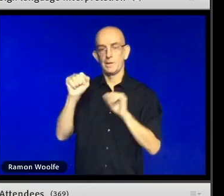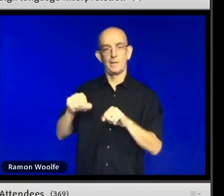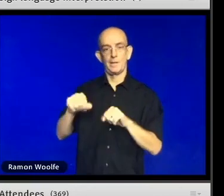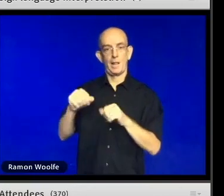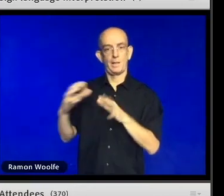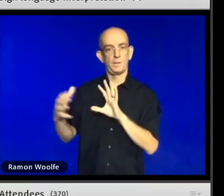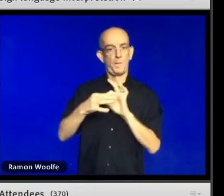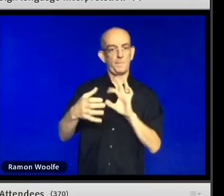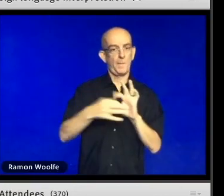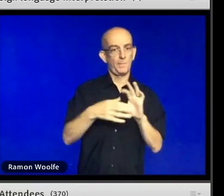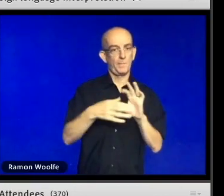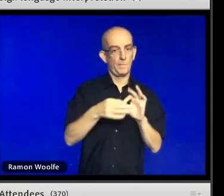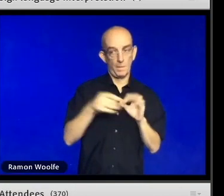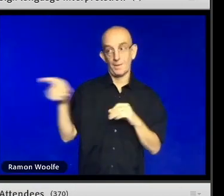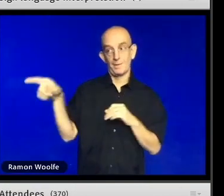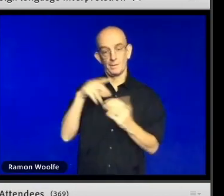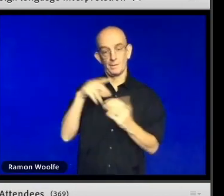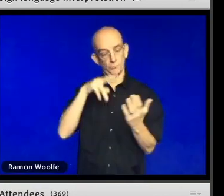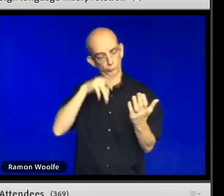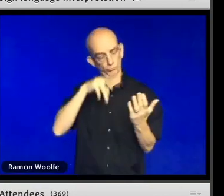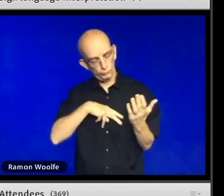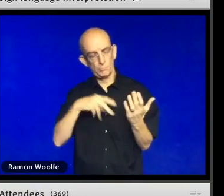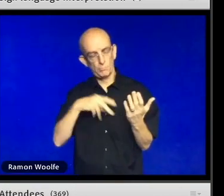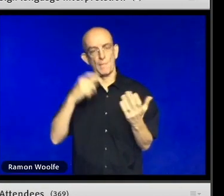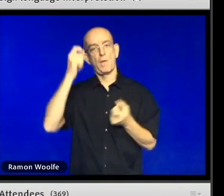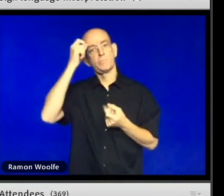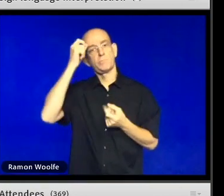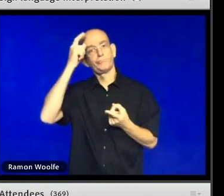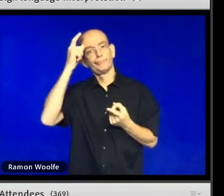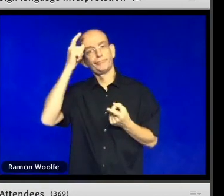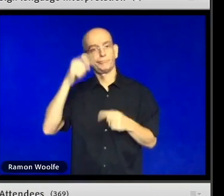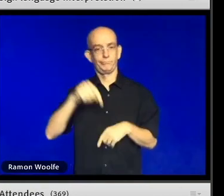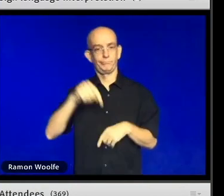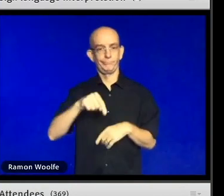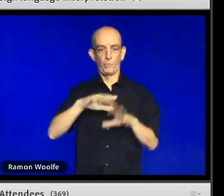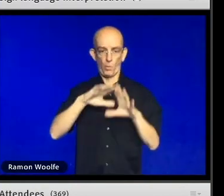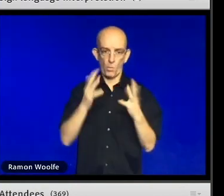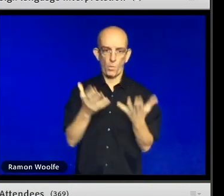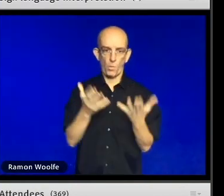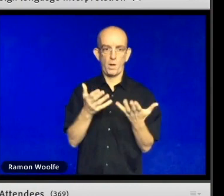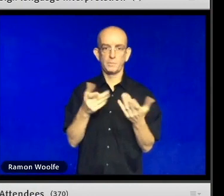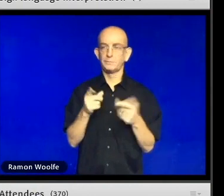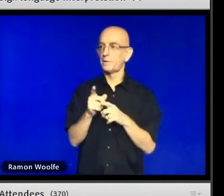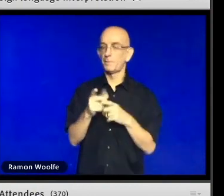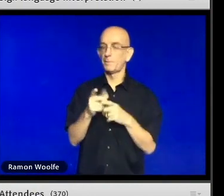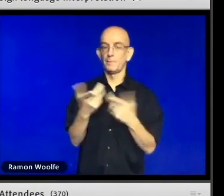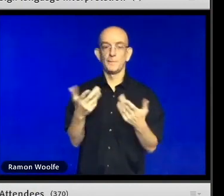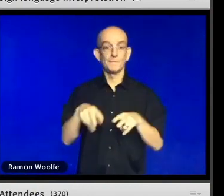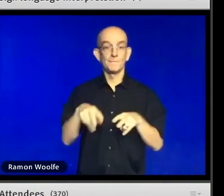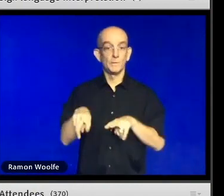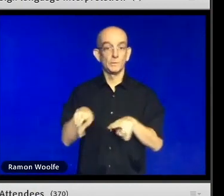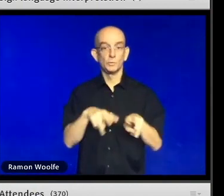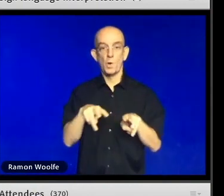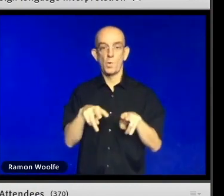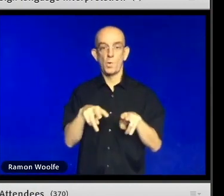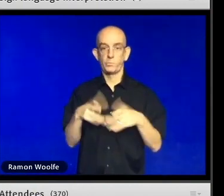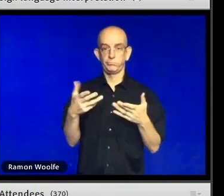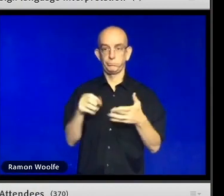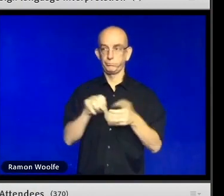this new version and what the process to produce it looked like. Over to you, Kirstin.